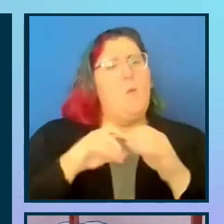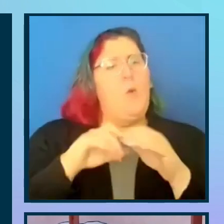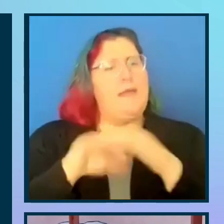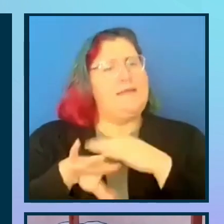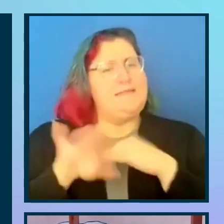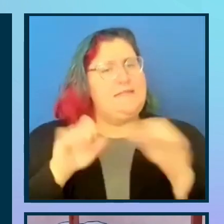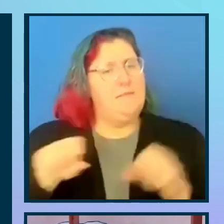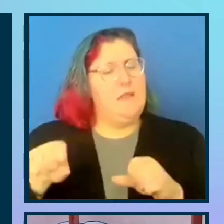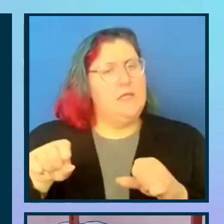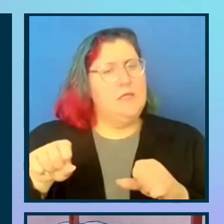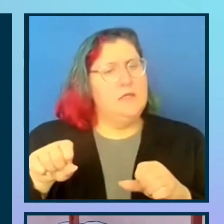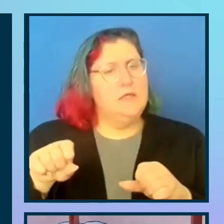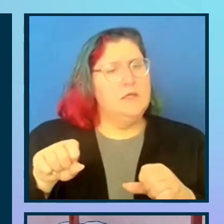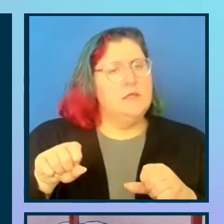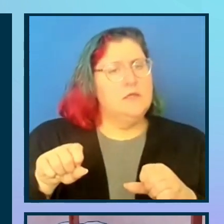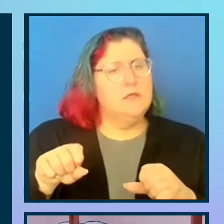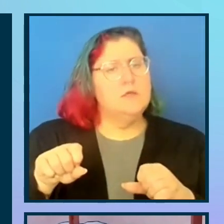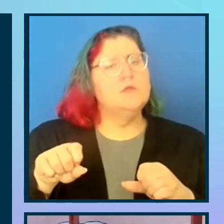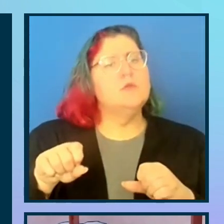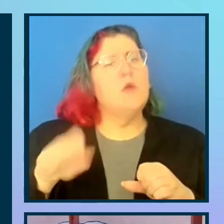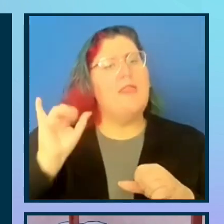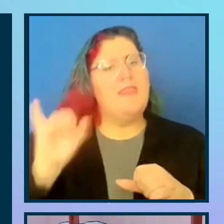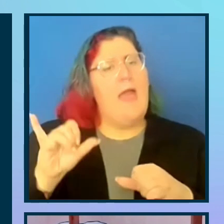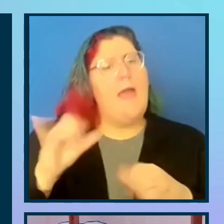"and then remediate the software so that it is accessible."